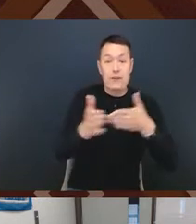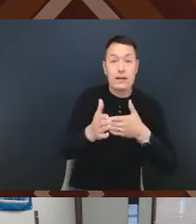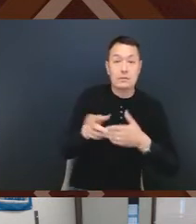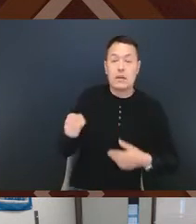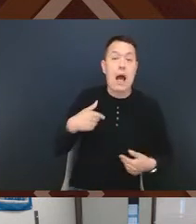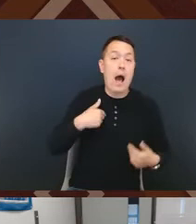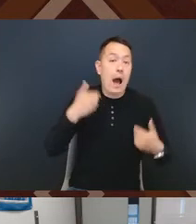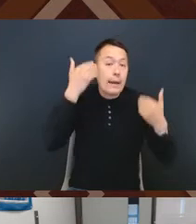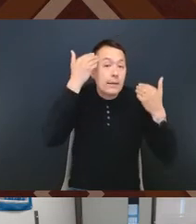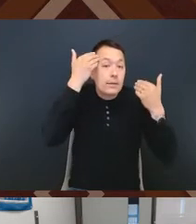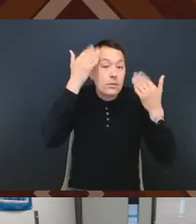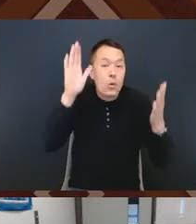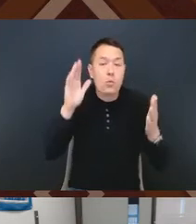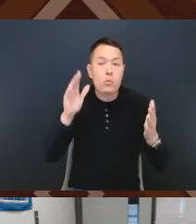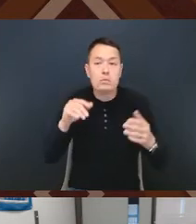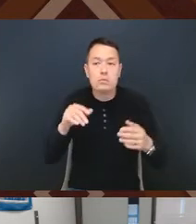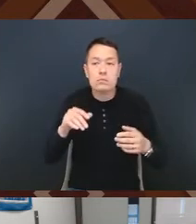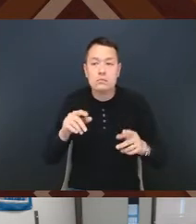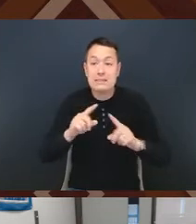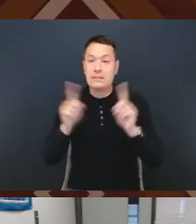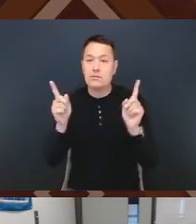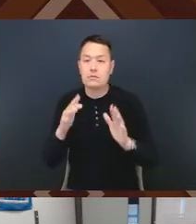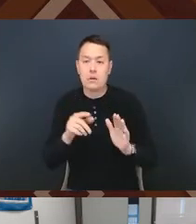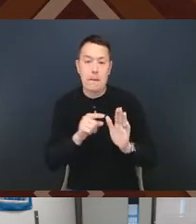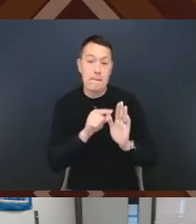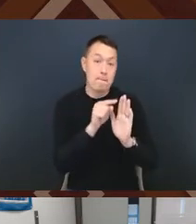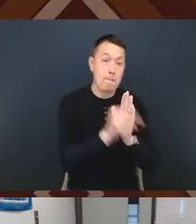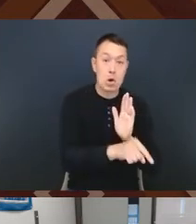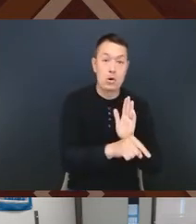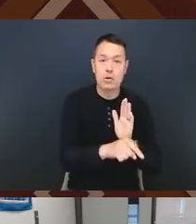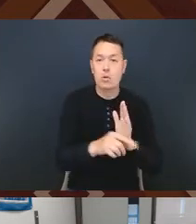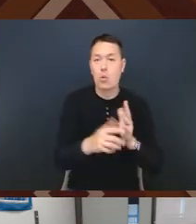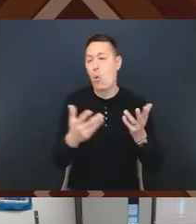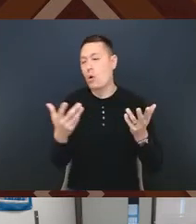the different teen murder and so forth, but my reading is